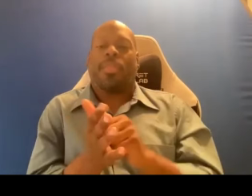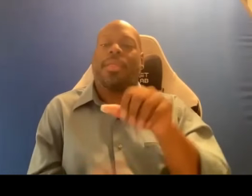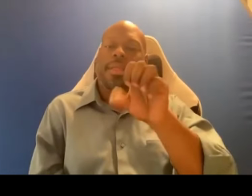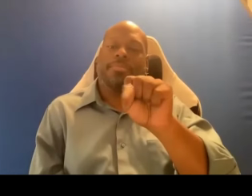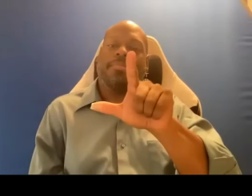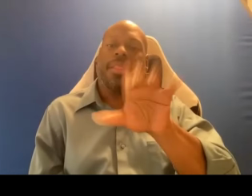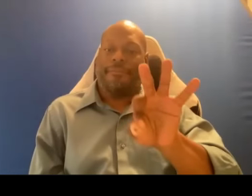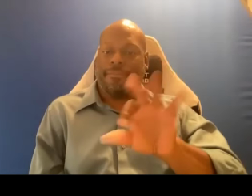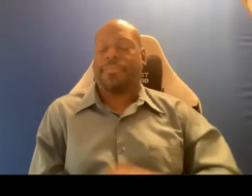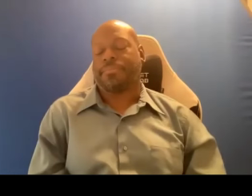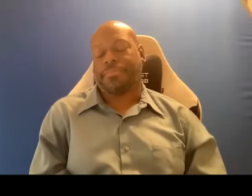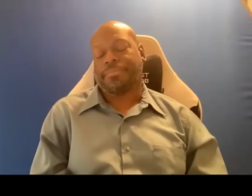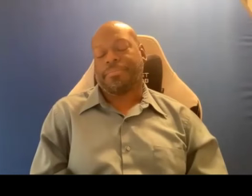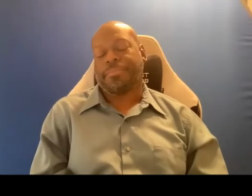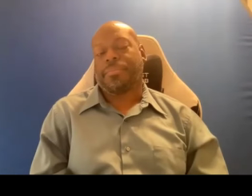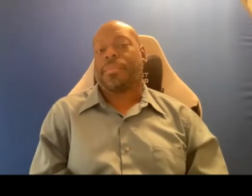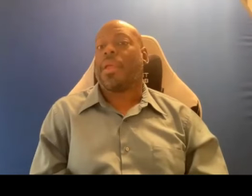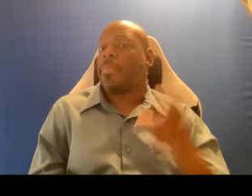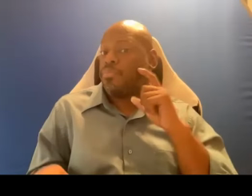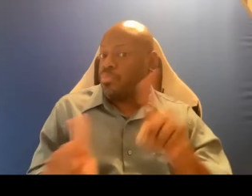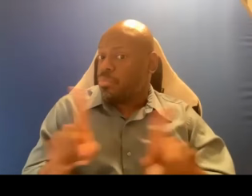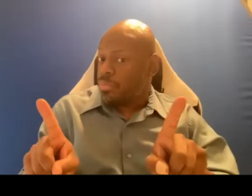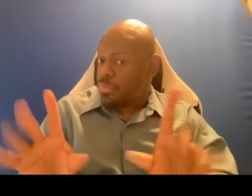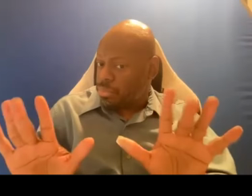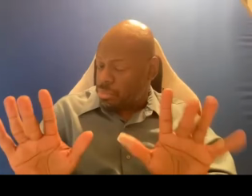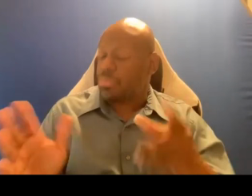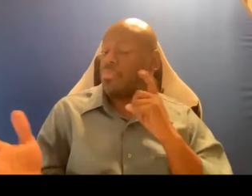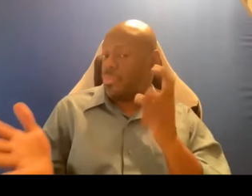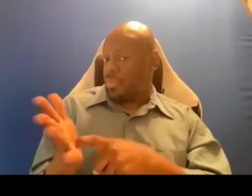Please note that although the "Class Specifications for Non-certified Public School